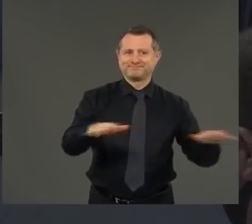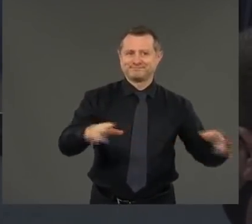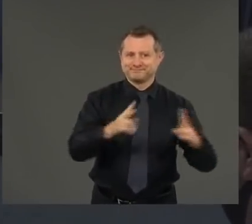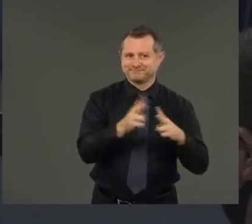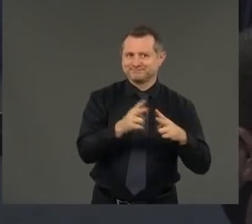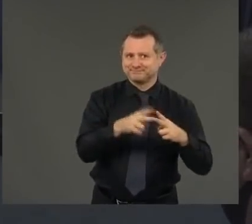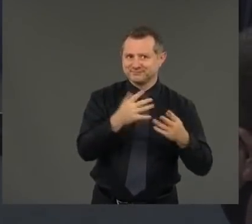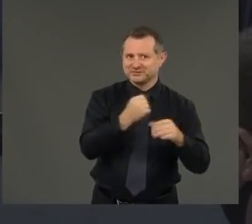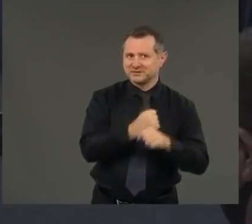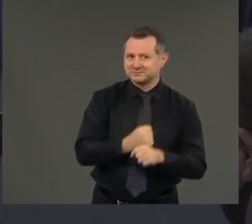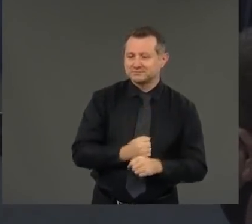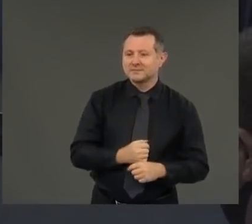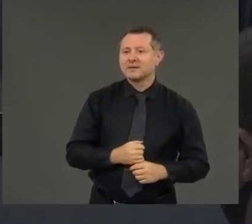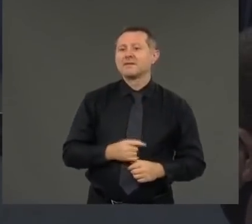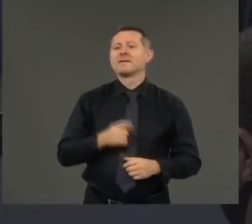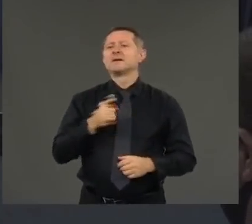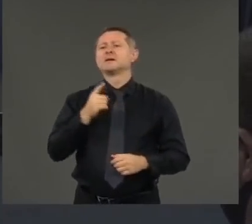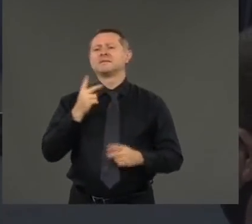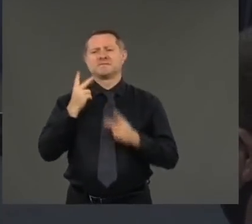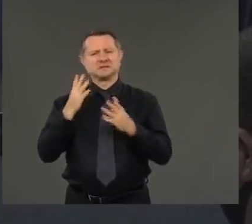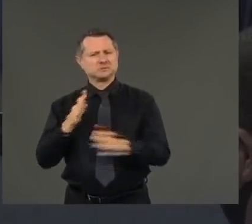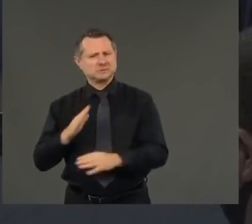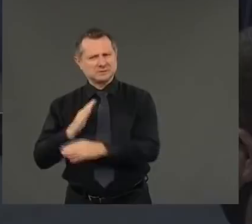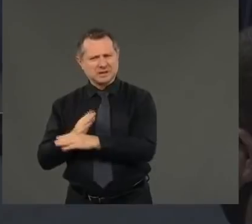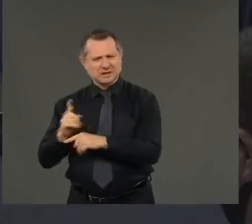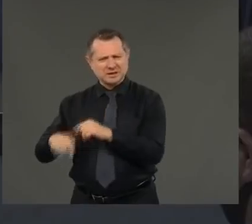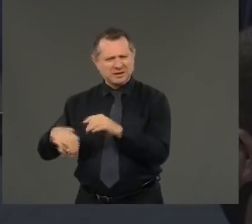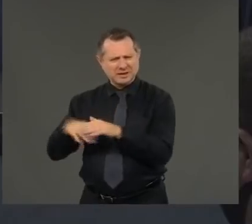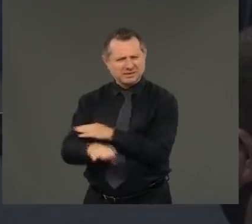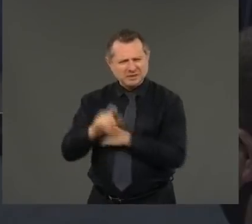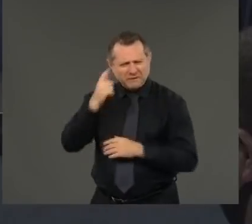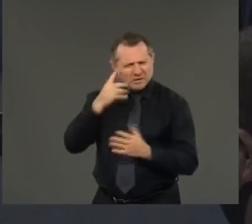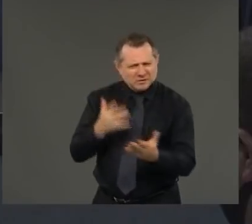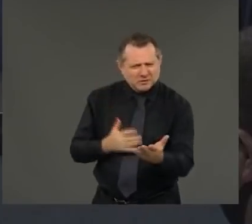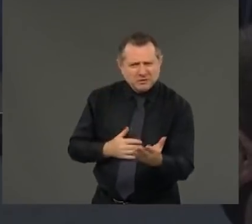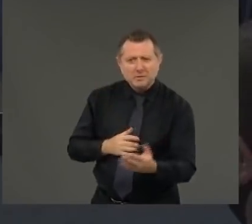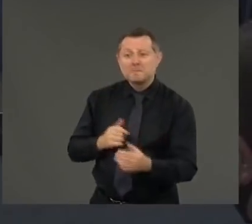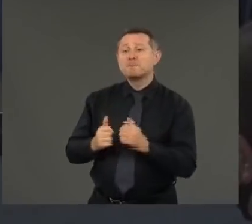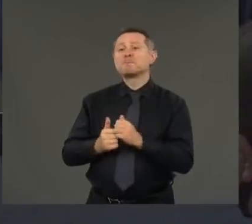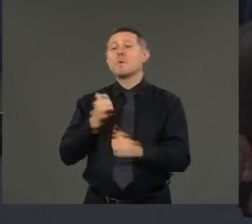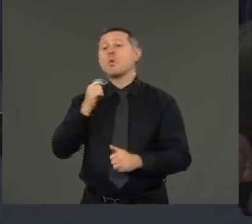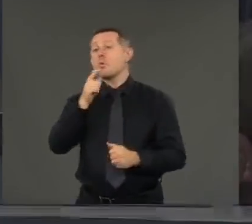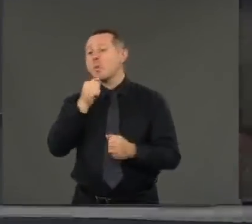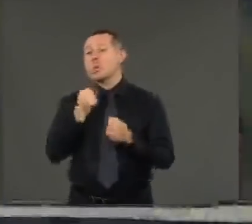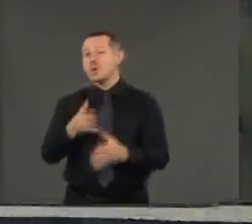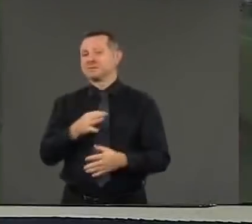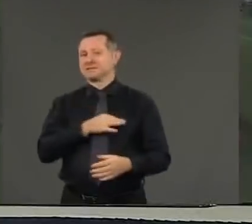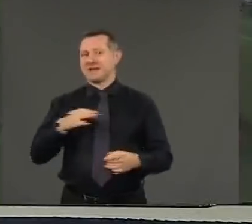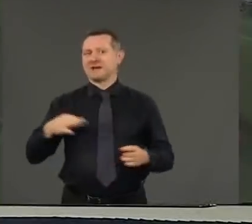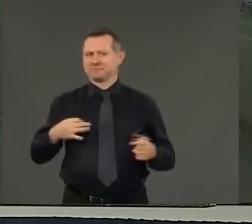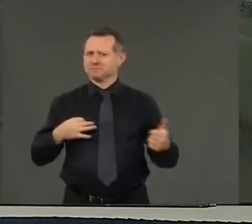CONCLUDES THAT THE DATA SHOWS THAT STAFFING AND VISITORS INADVERTENTLY BROUGHT THE VIRUS INTO THESE HOMES, BUT VISITORS